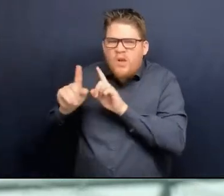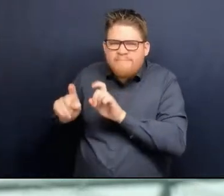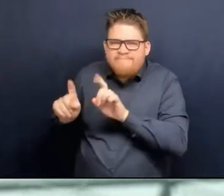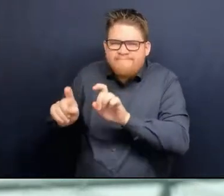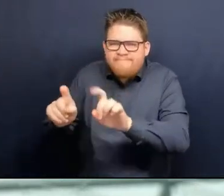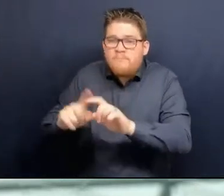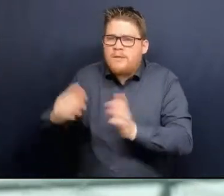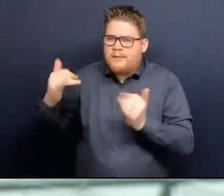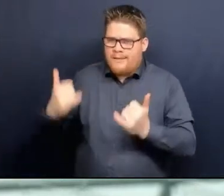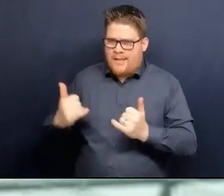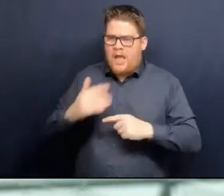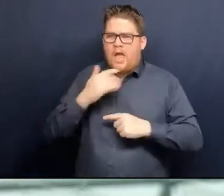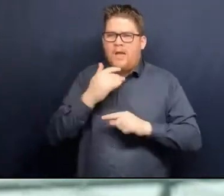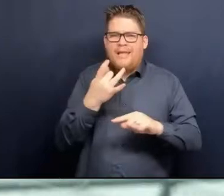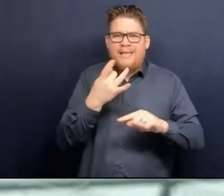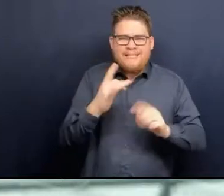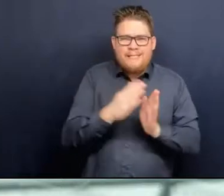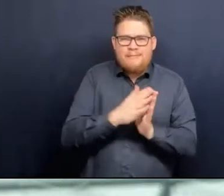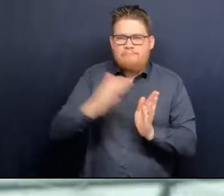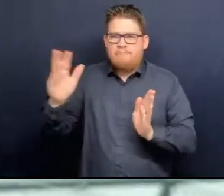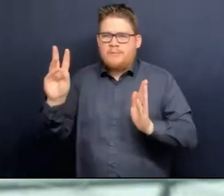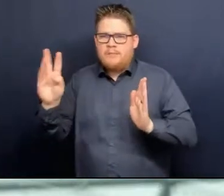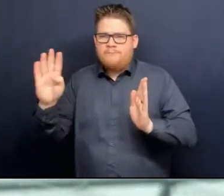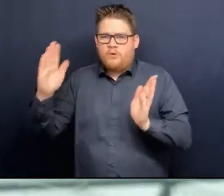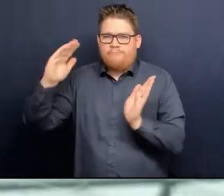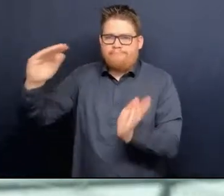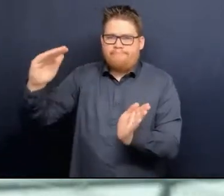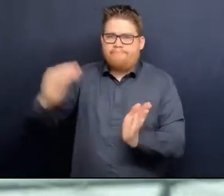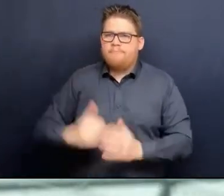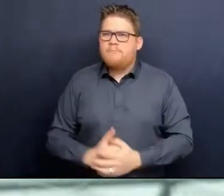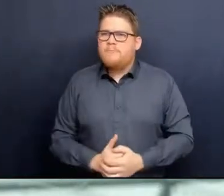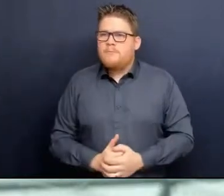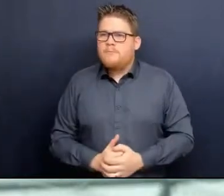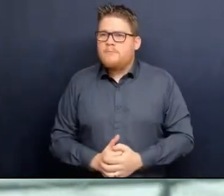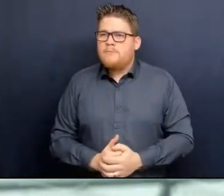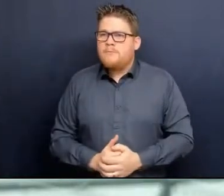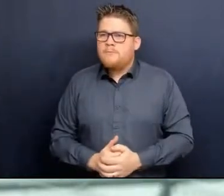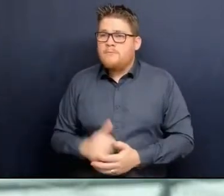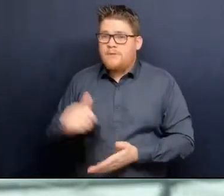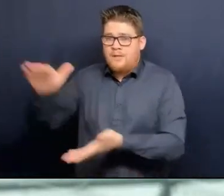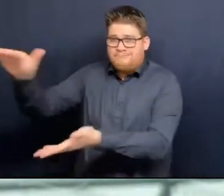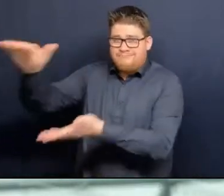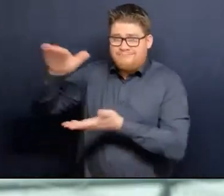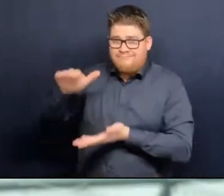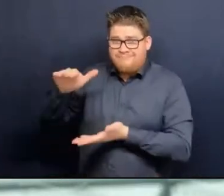there. So it is for people 18 to 2064 years of age. Unfortunately